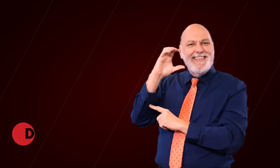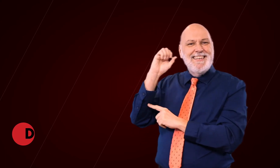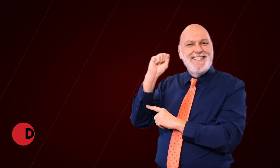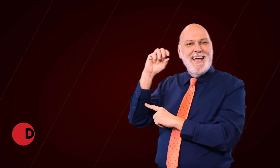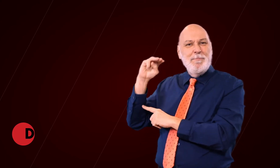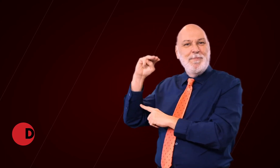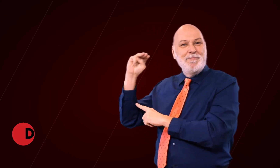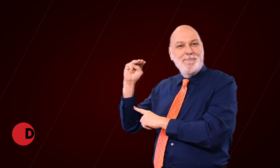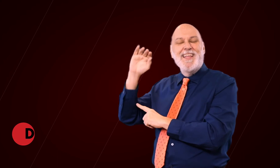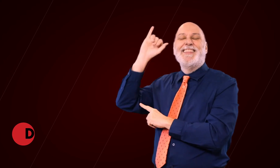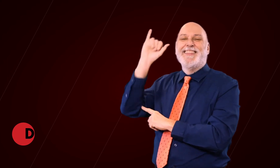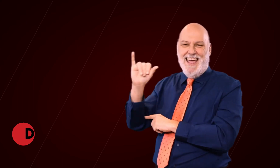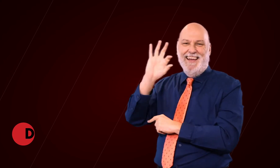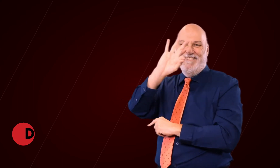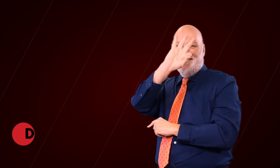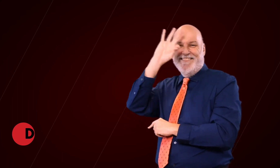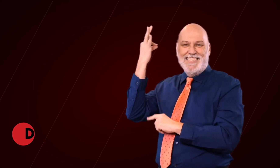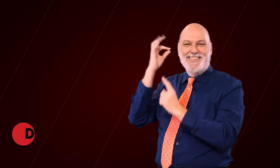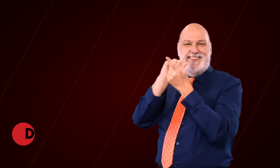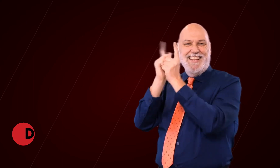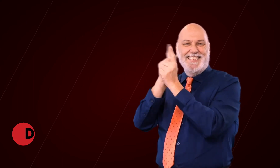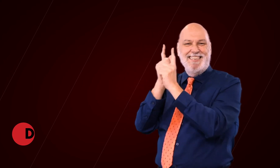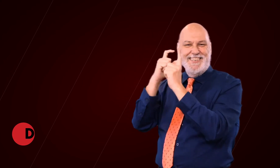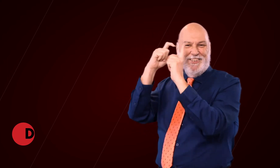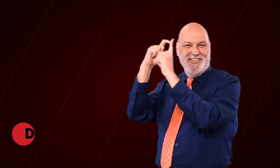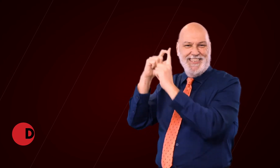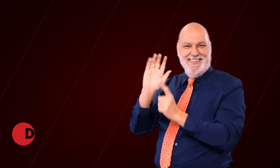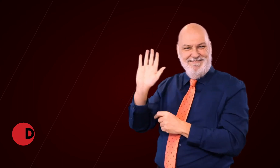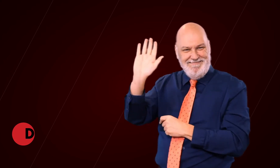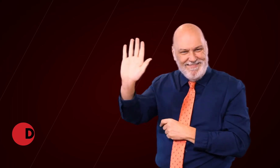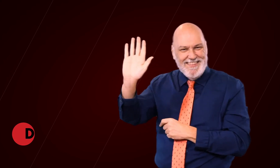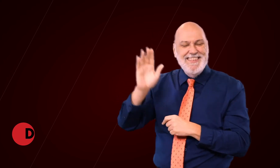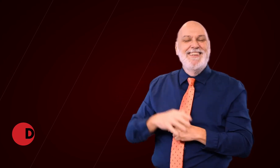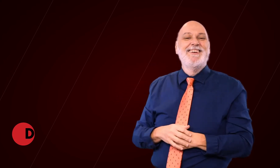which in French is spelled CCSMM.